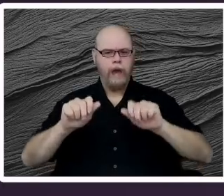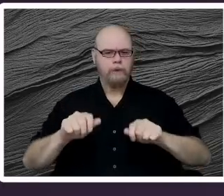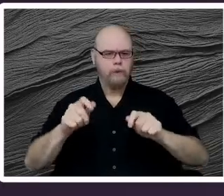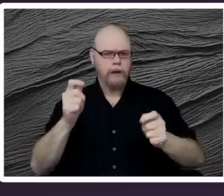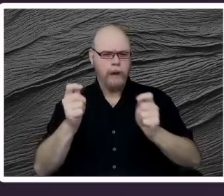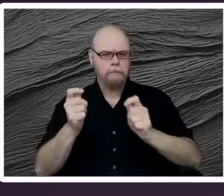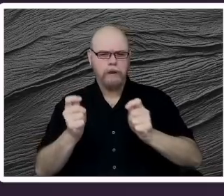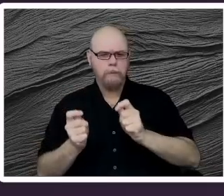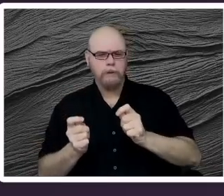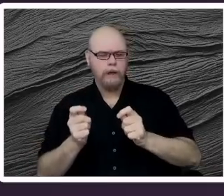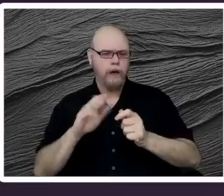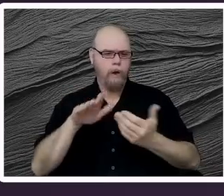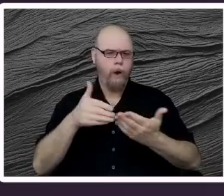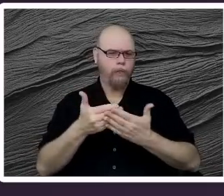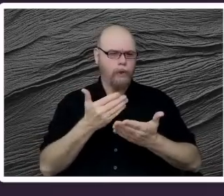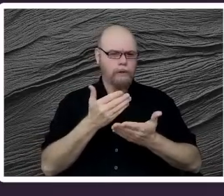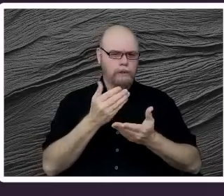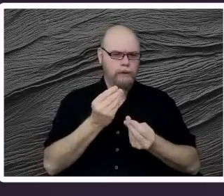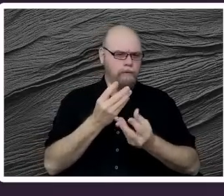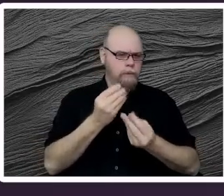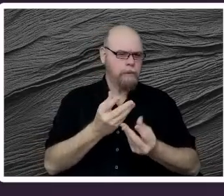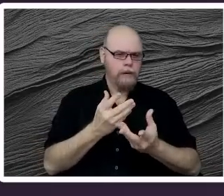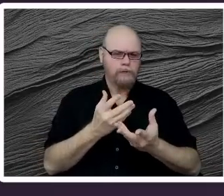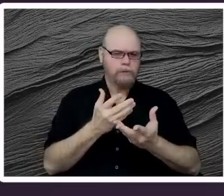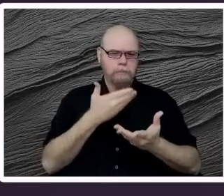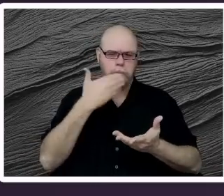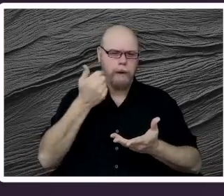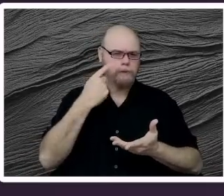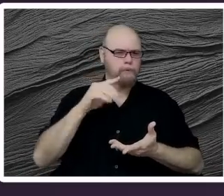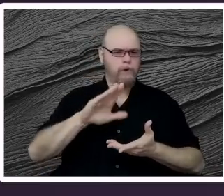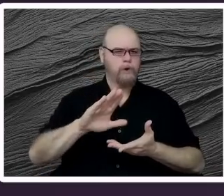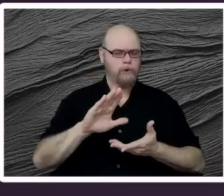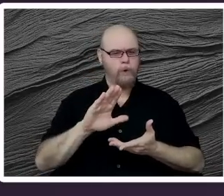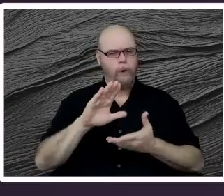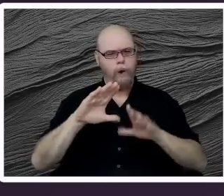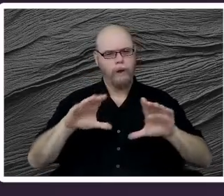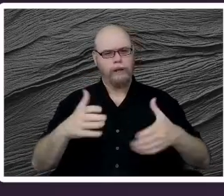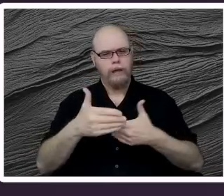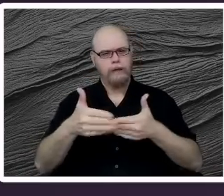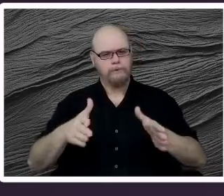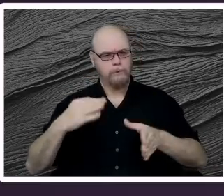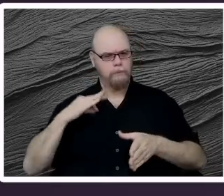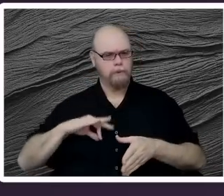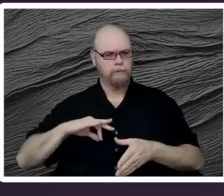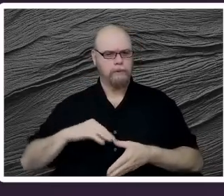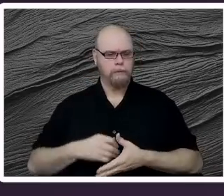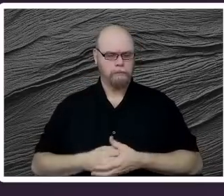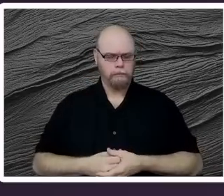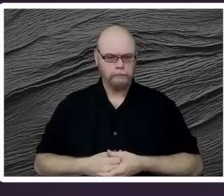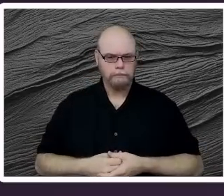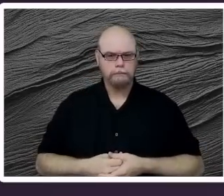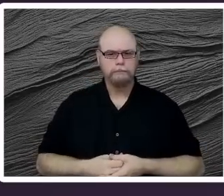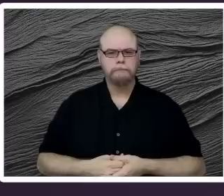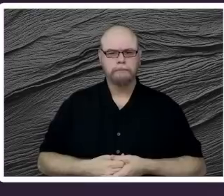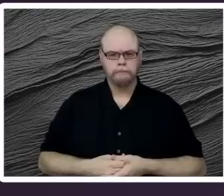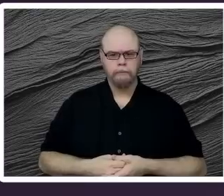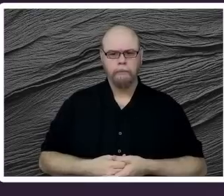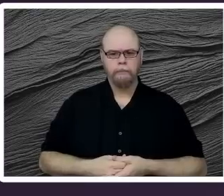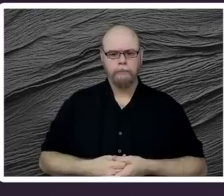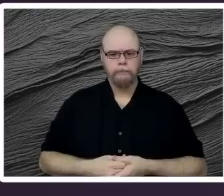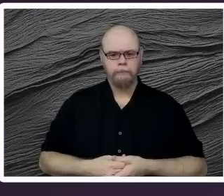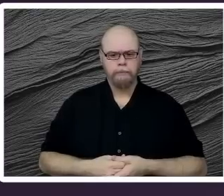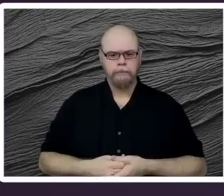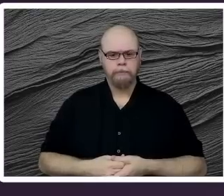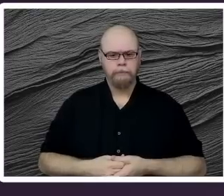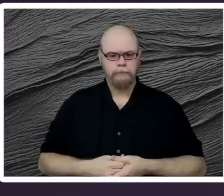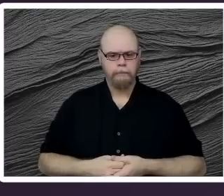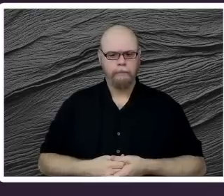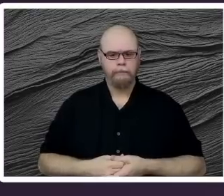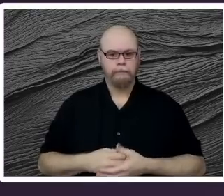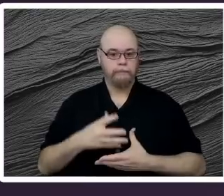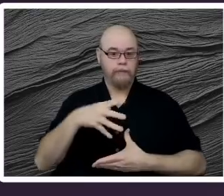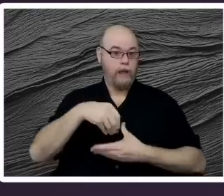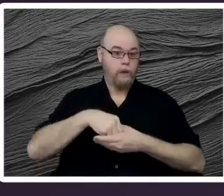there's all sorts of resources about that, even in this extended National Education Summit.